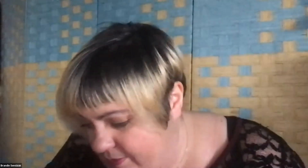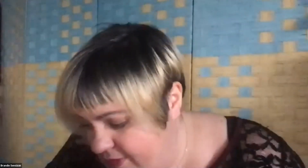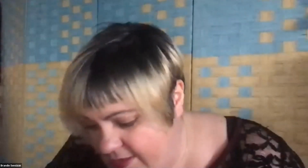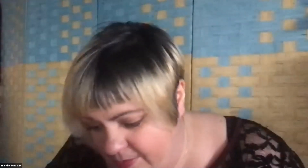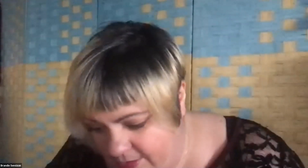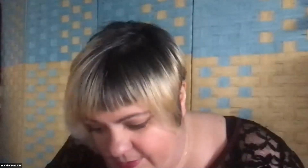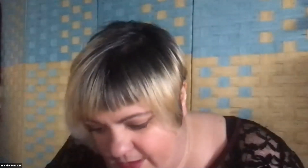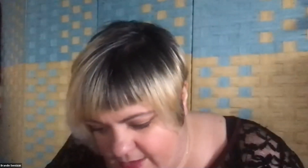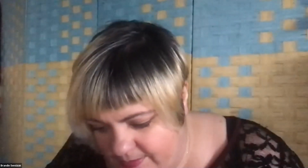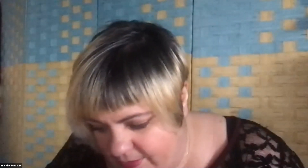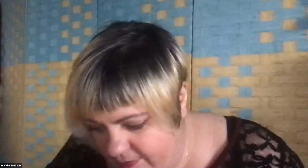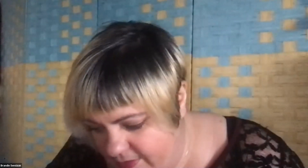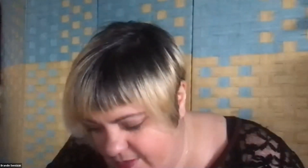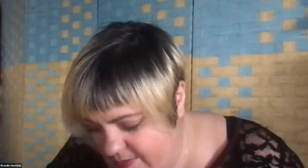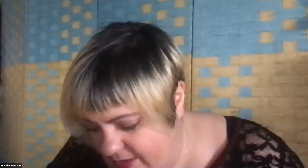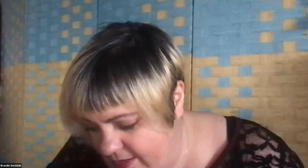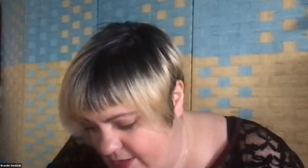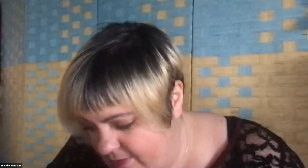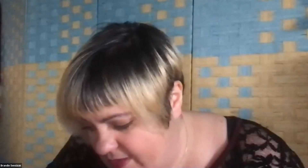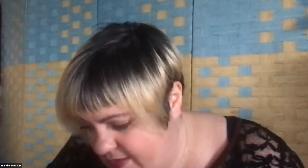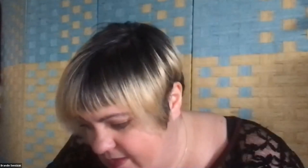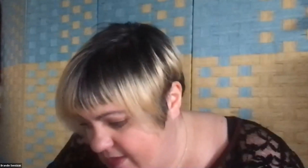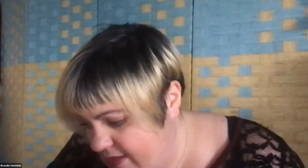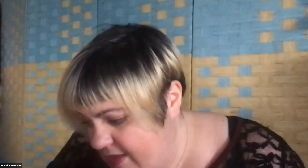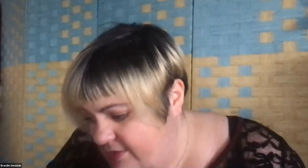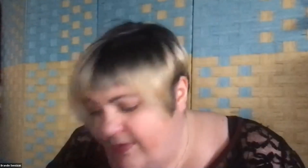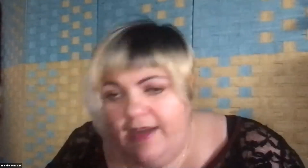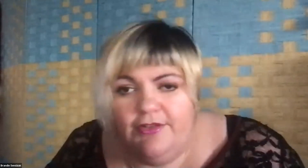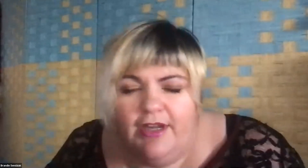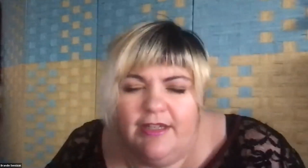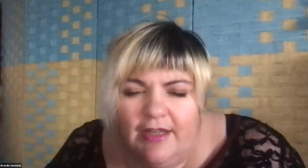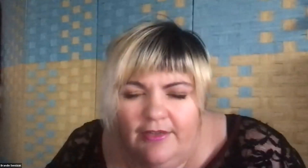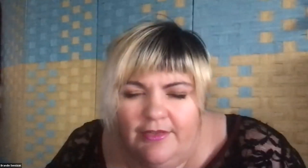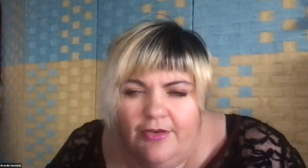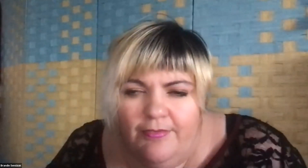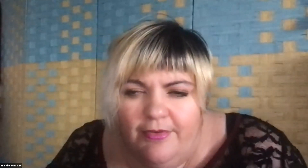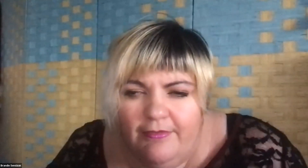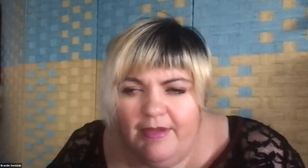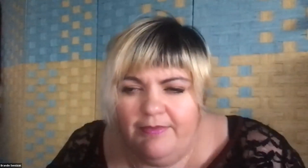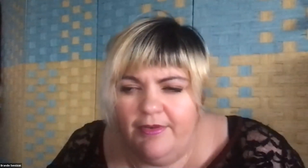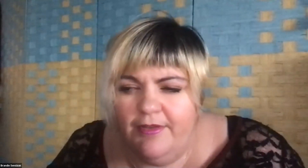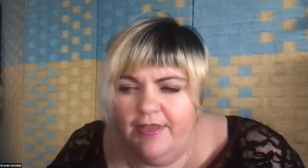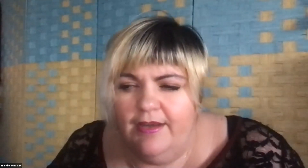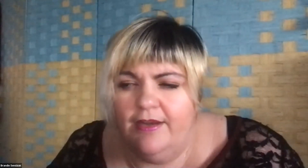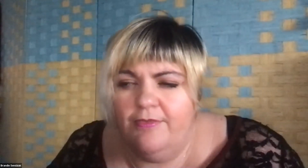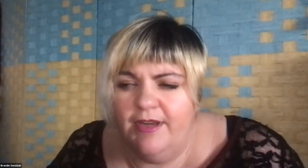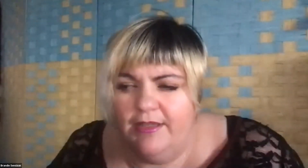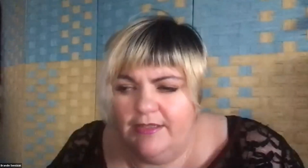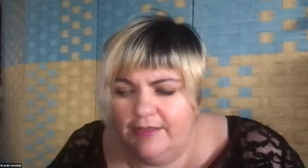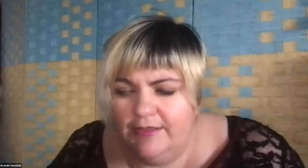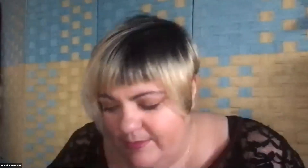who is feeling preasured into refusing care or if you're a patient who is facing a refusal of transport to a